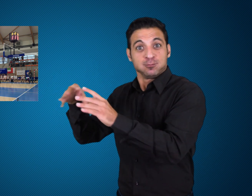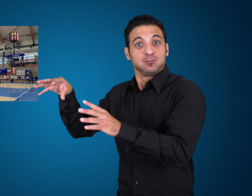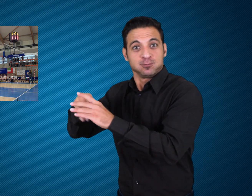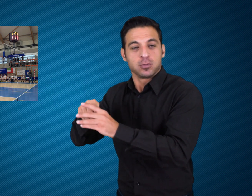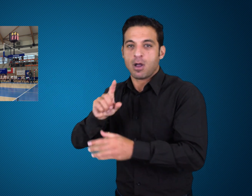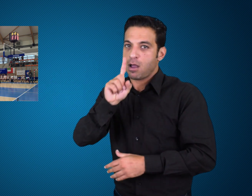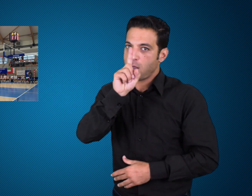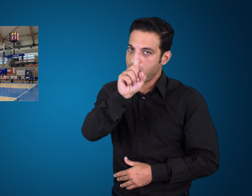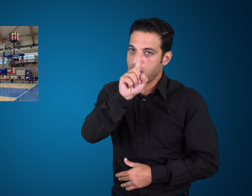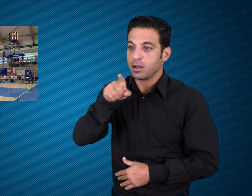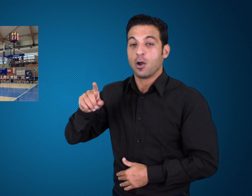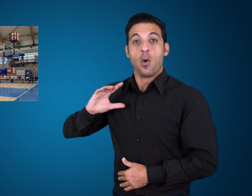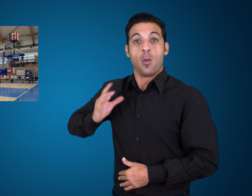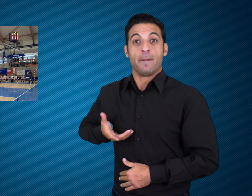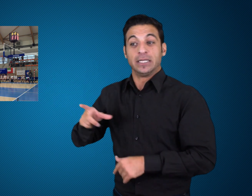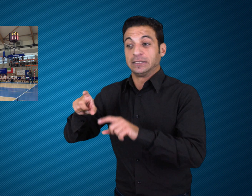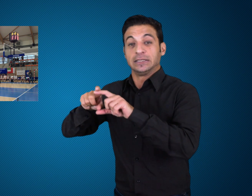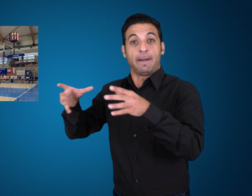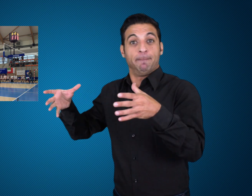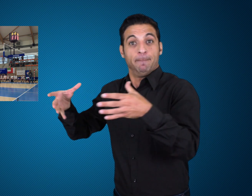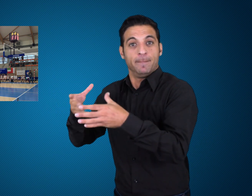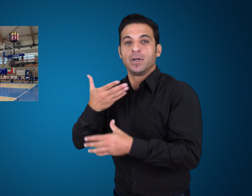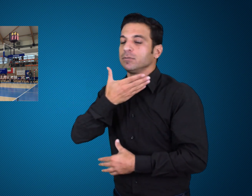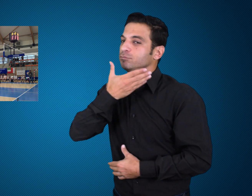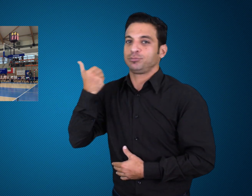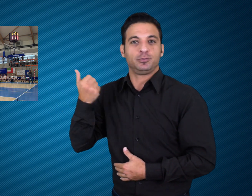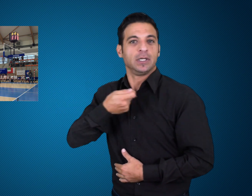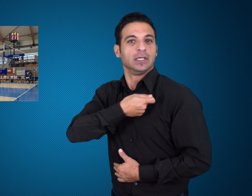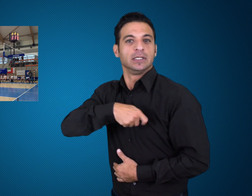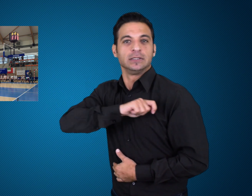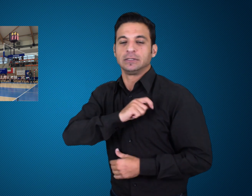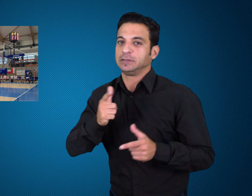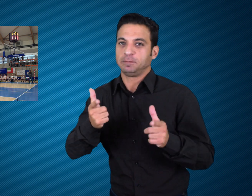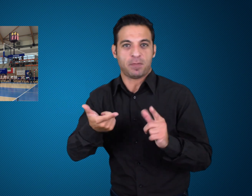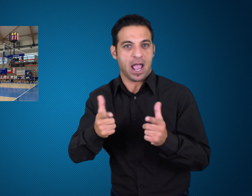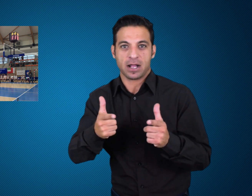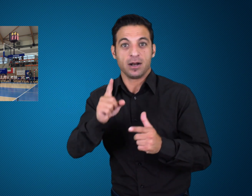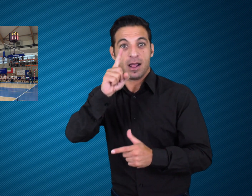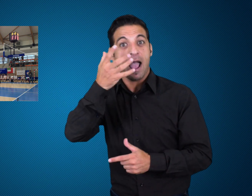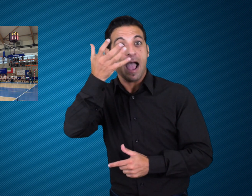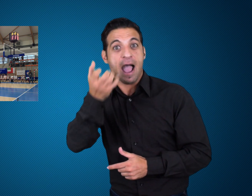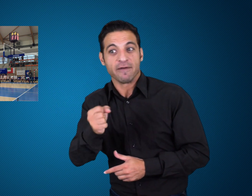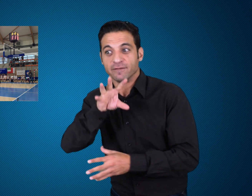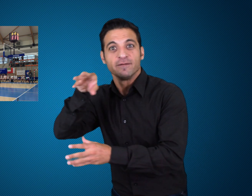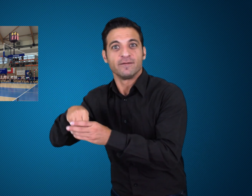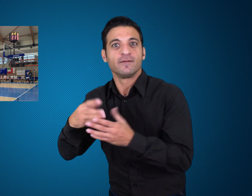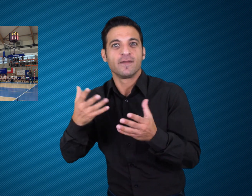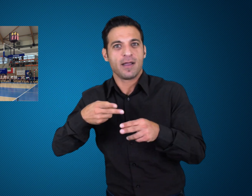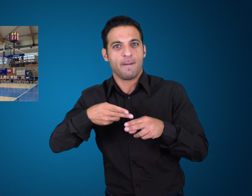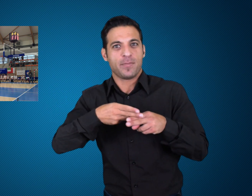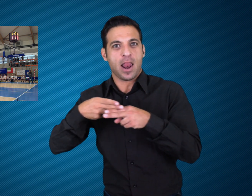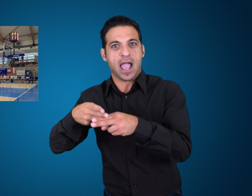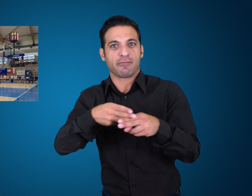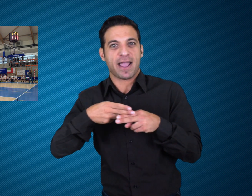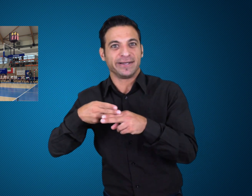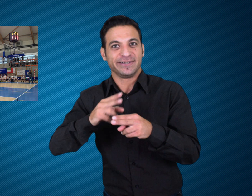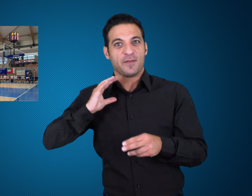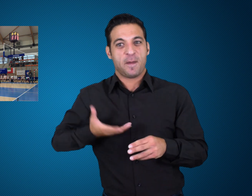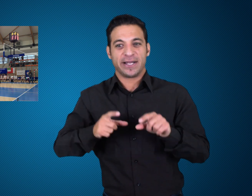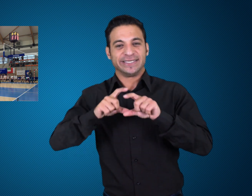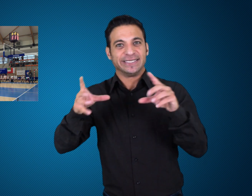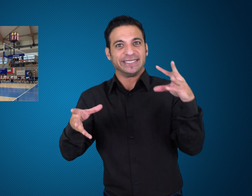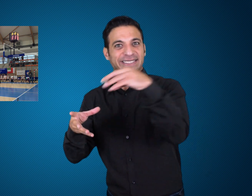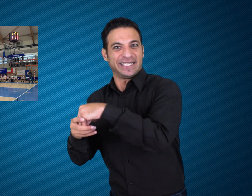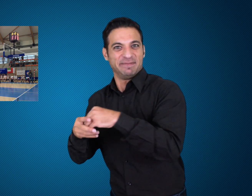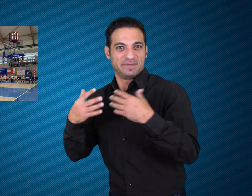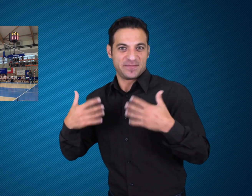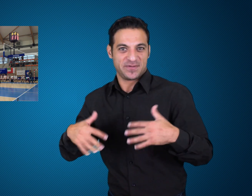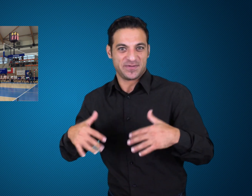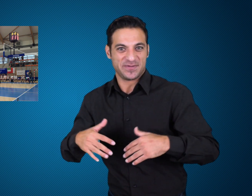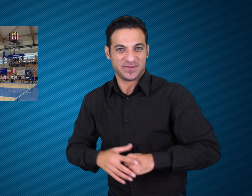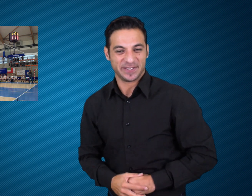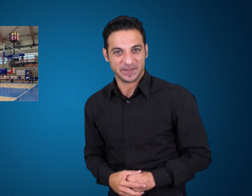Belarus had a womens team.